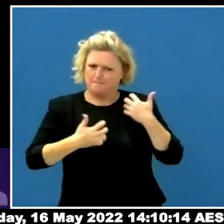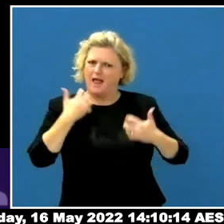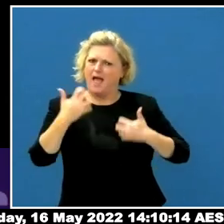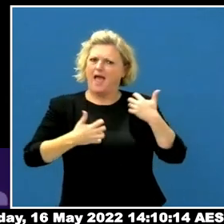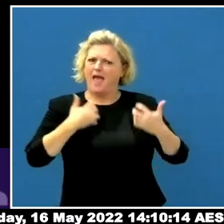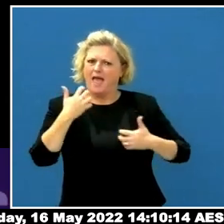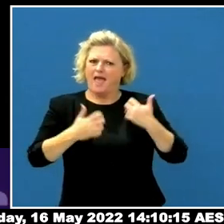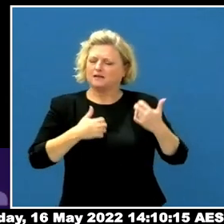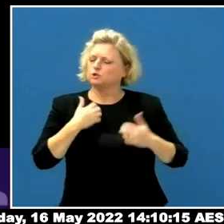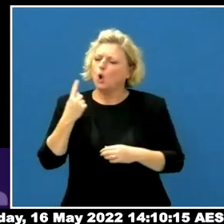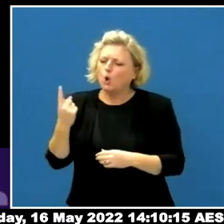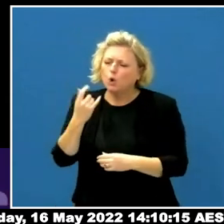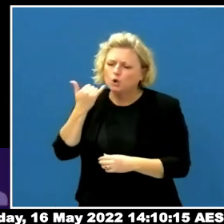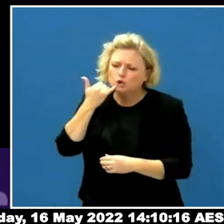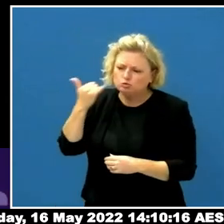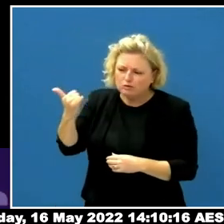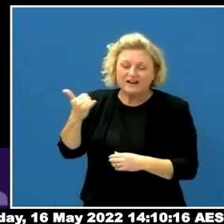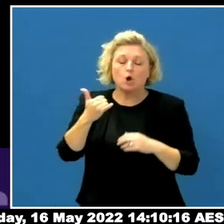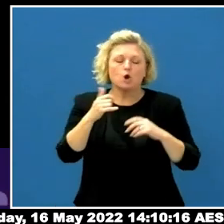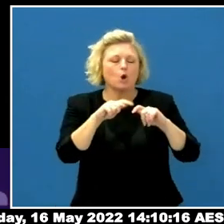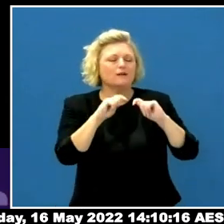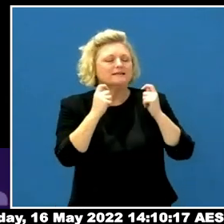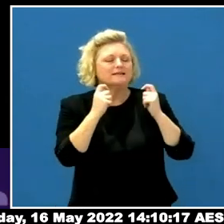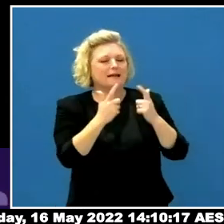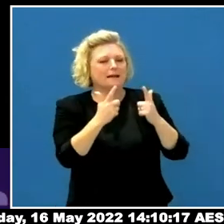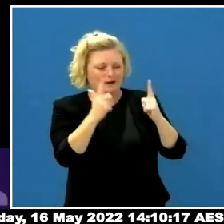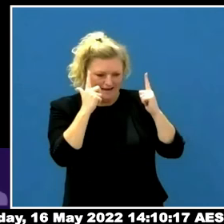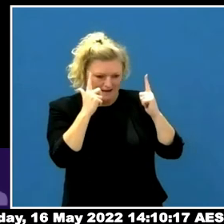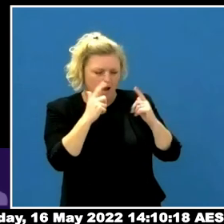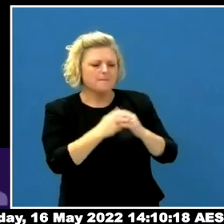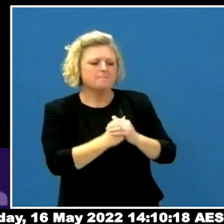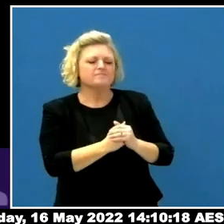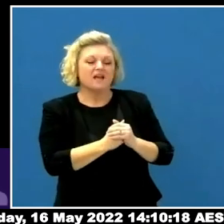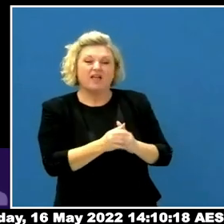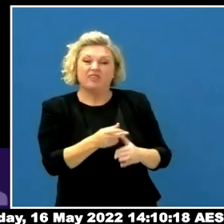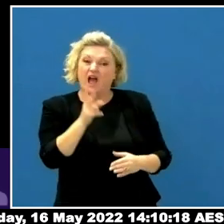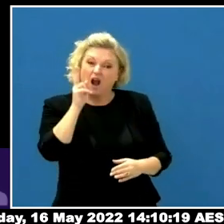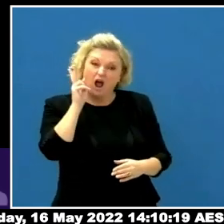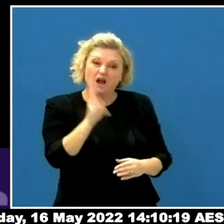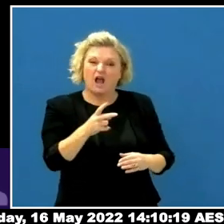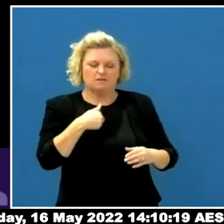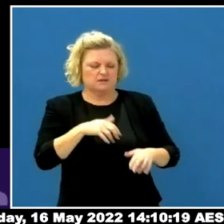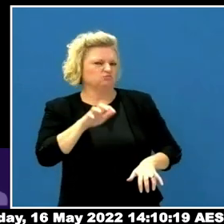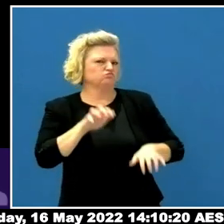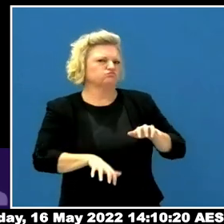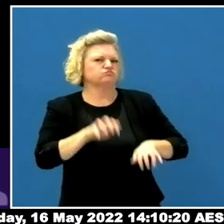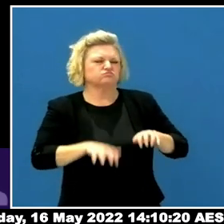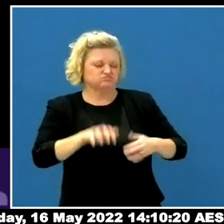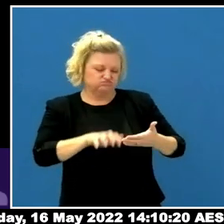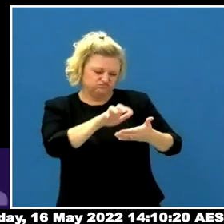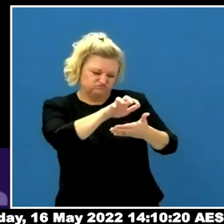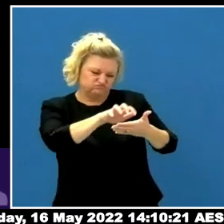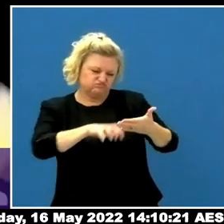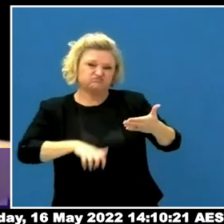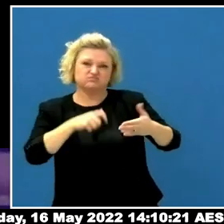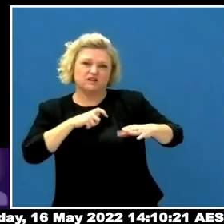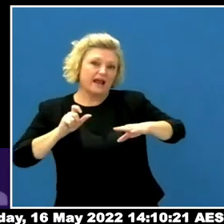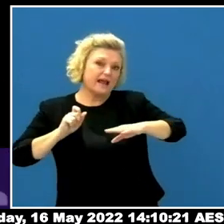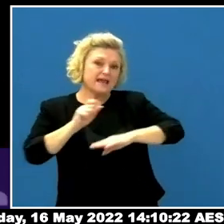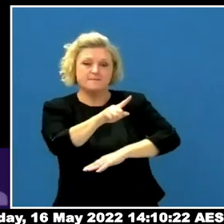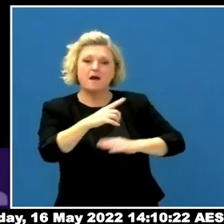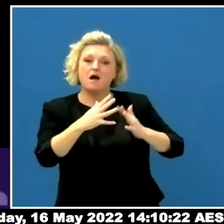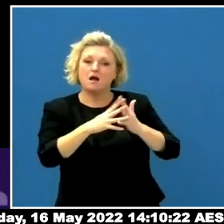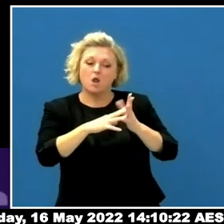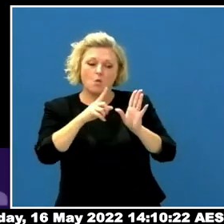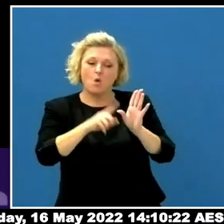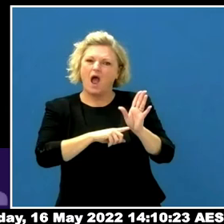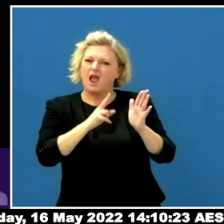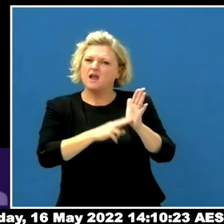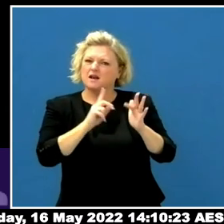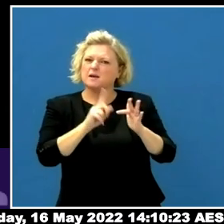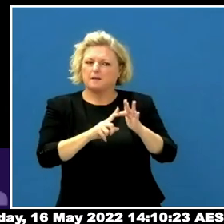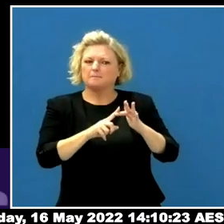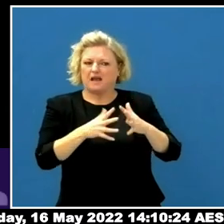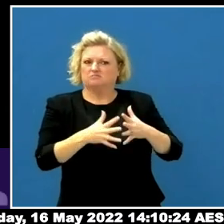Yes. And then I wrote another email in September to Wayne Adamson, HR, someone on